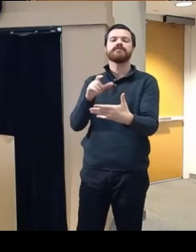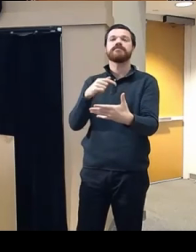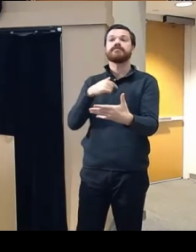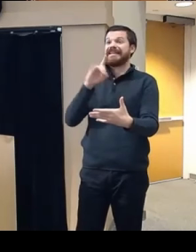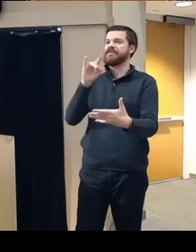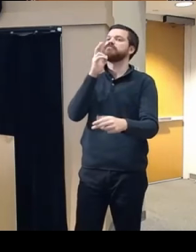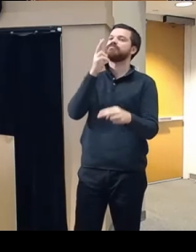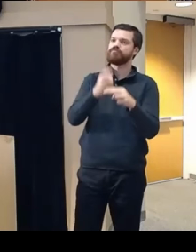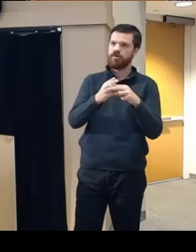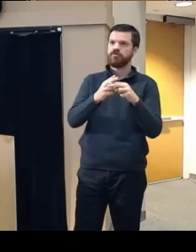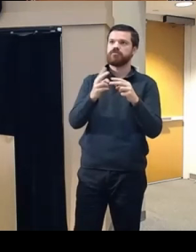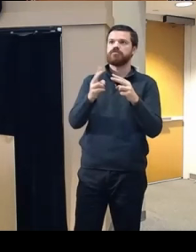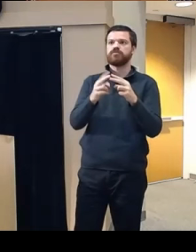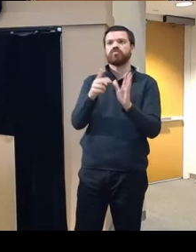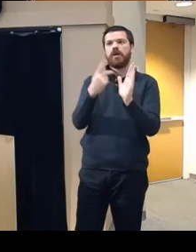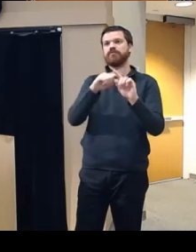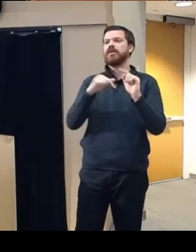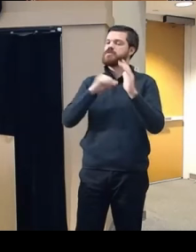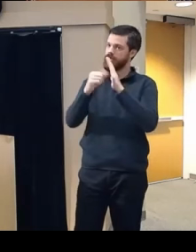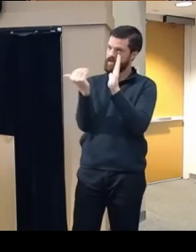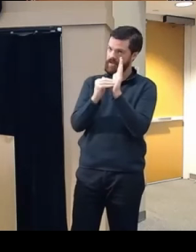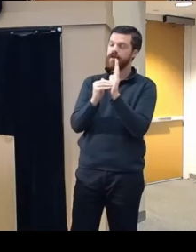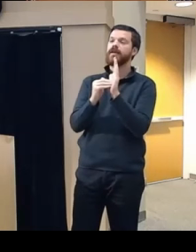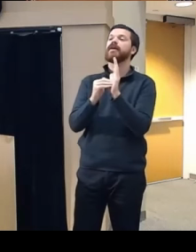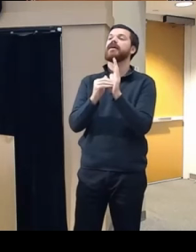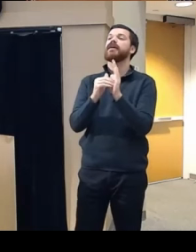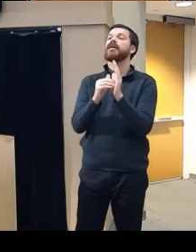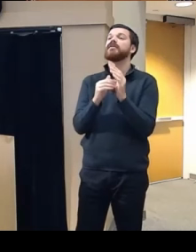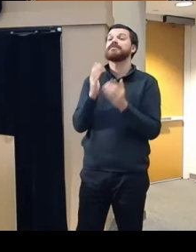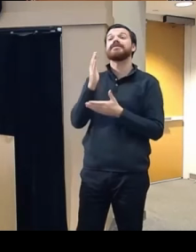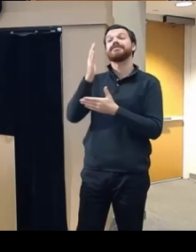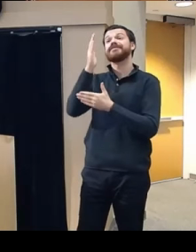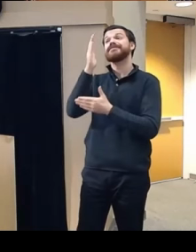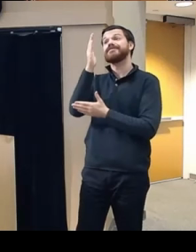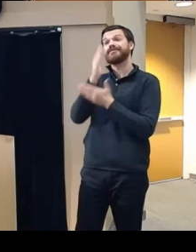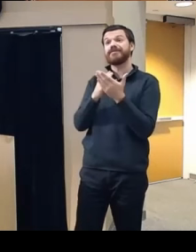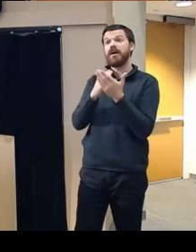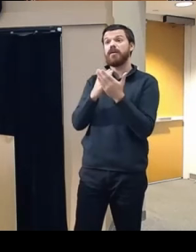videos but I want to reiterate is that the view for some pieces of this is going to be different